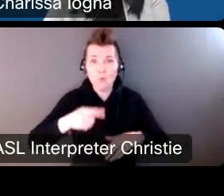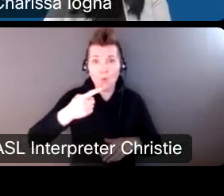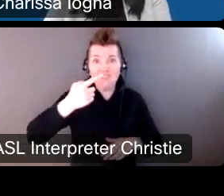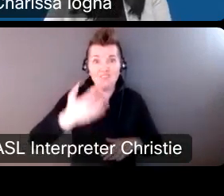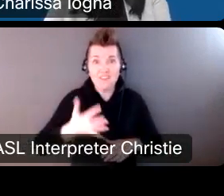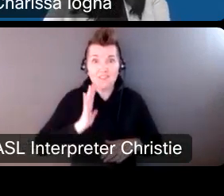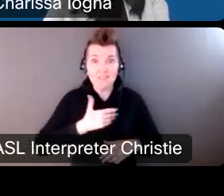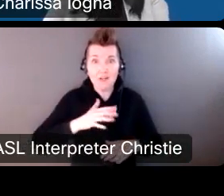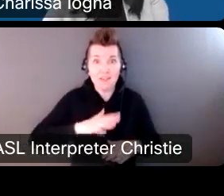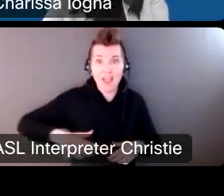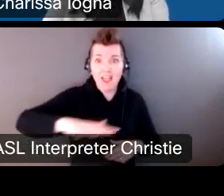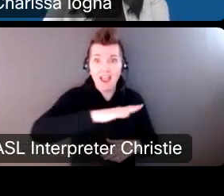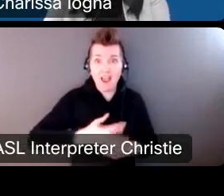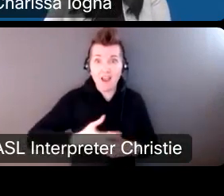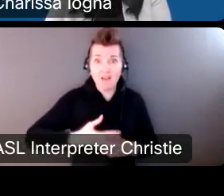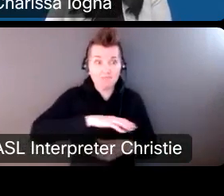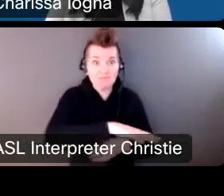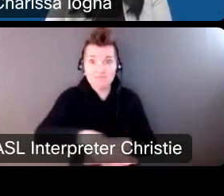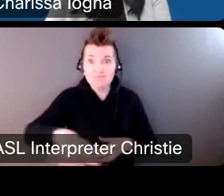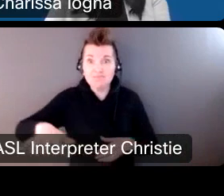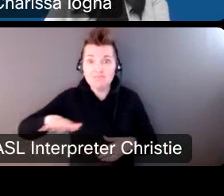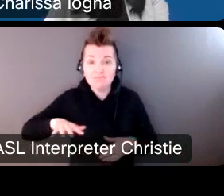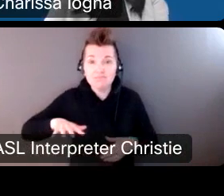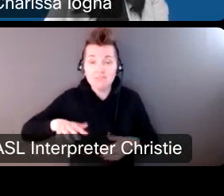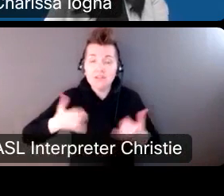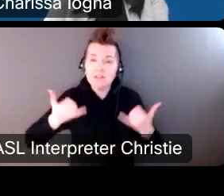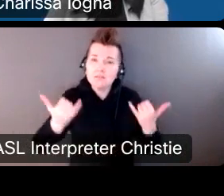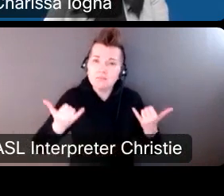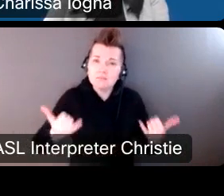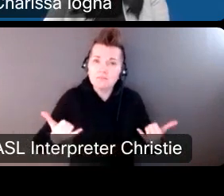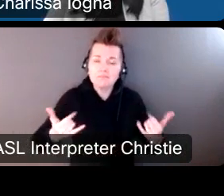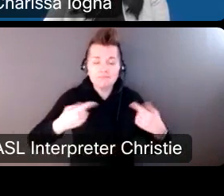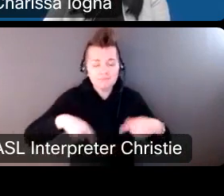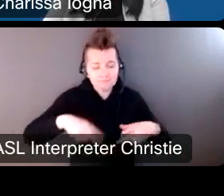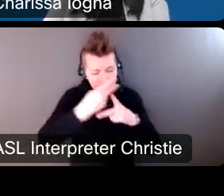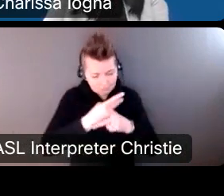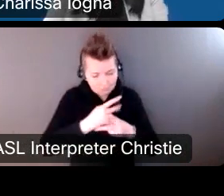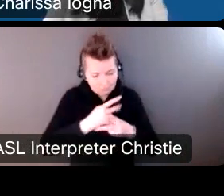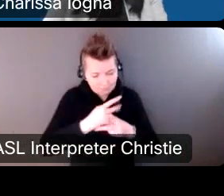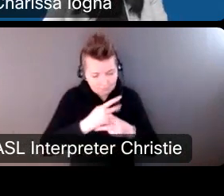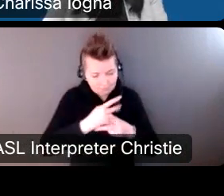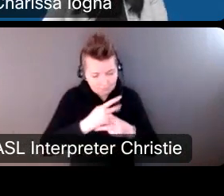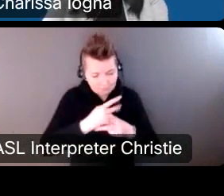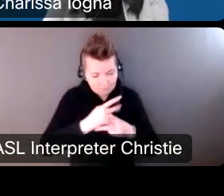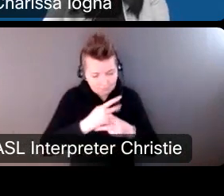Today we take part in an ongoing history determining how to share the land that is dedicated to public rights-of-way.